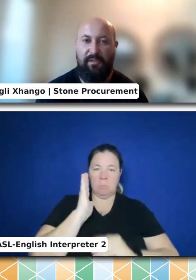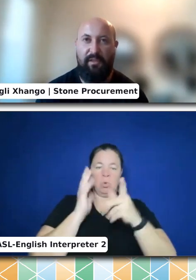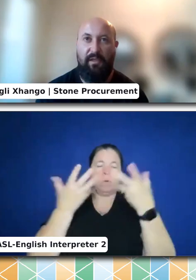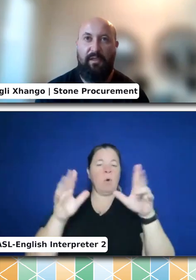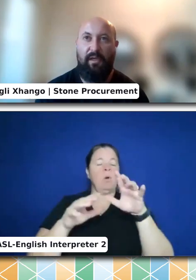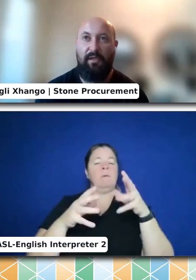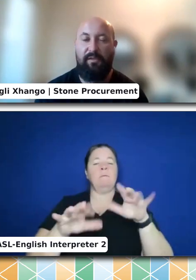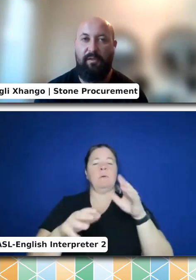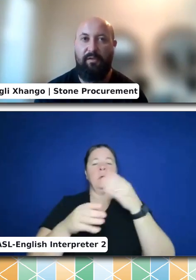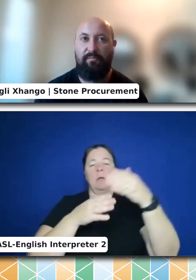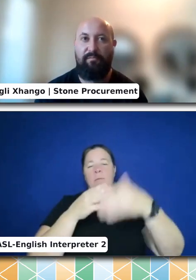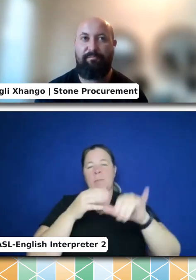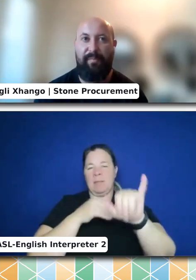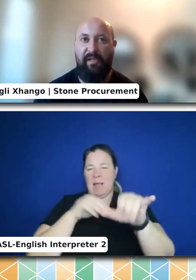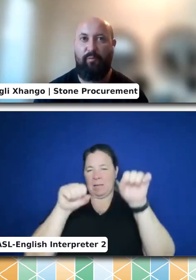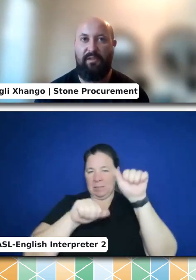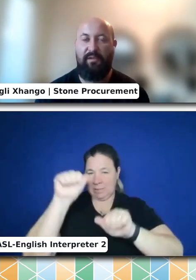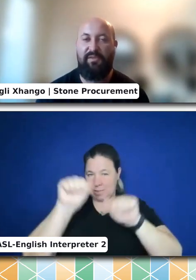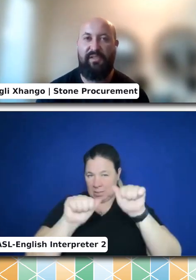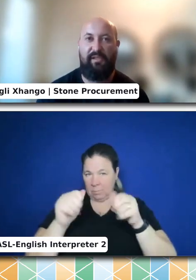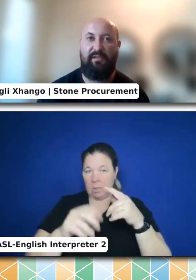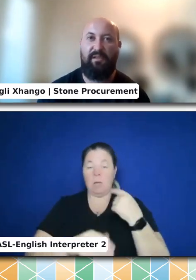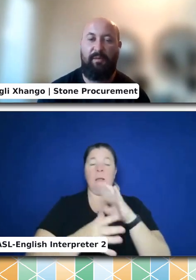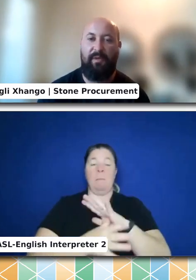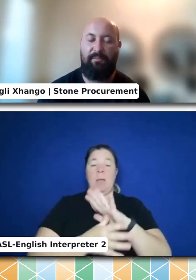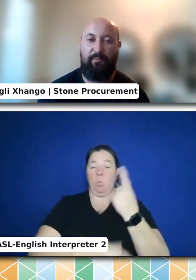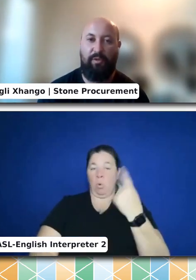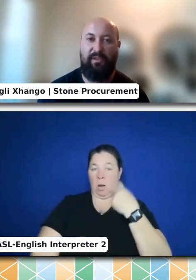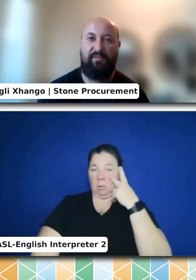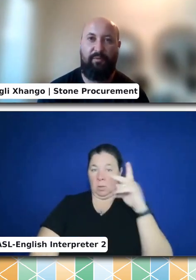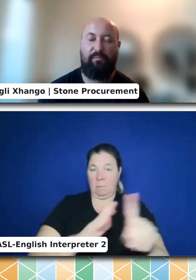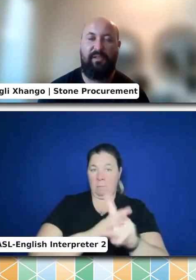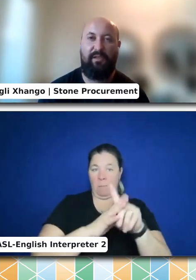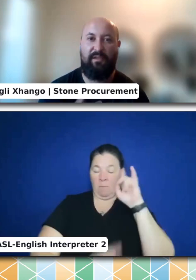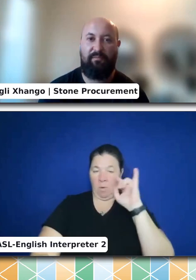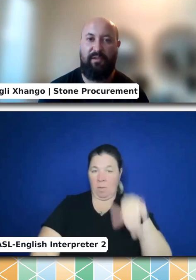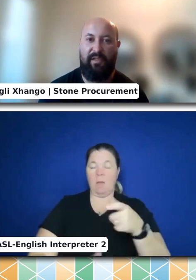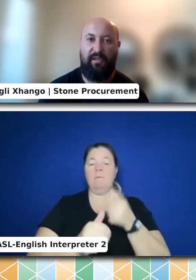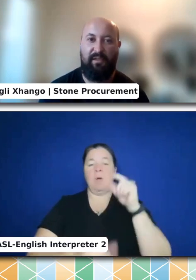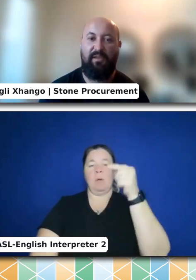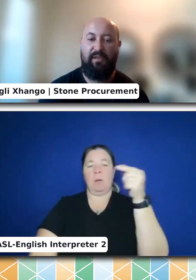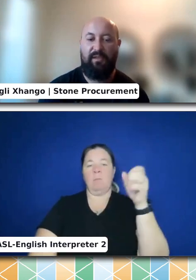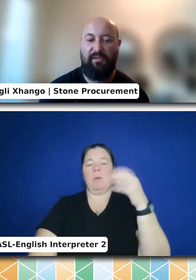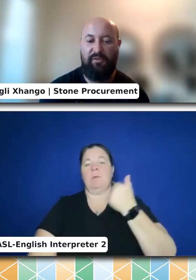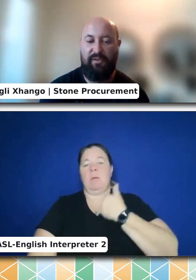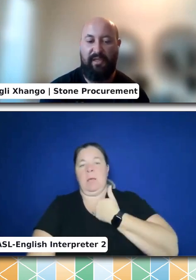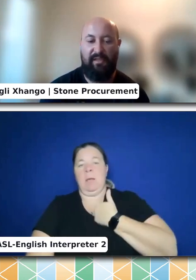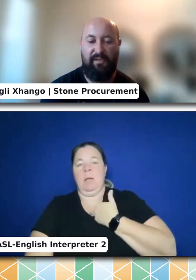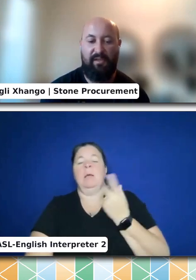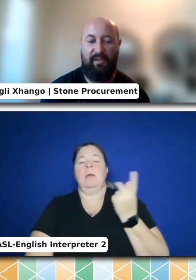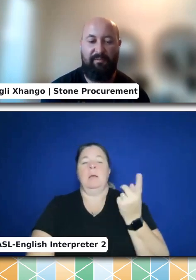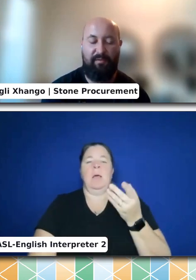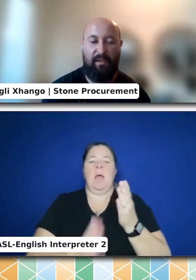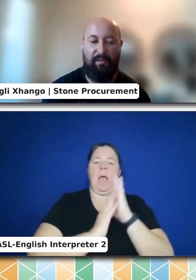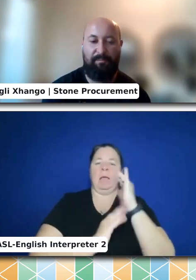Uh, the main one that I've seen come up for it is from the Government of Canada. Essentially asking if, um.